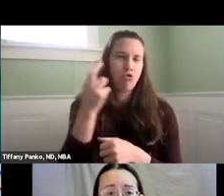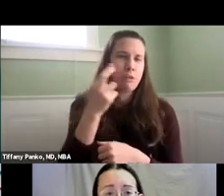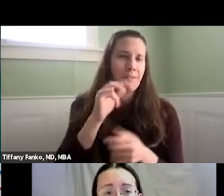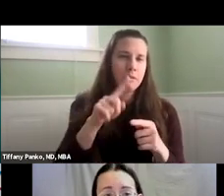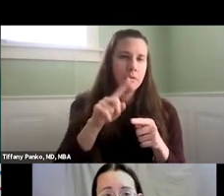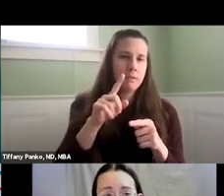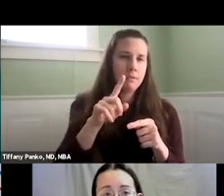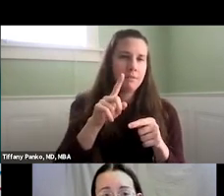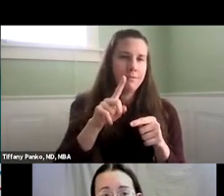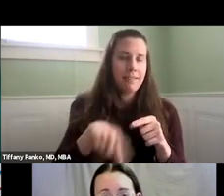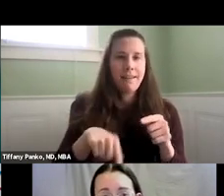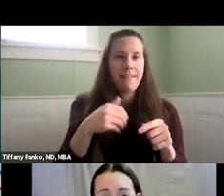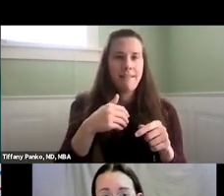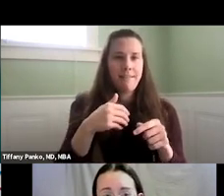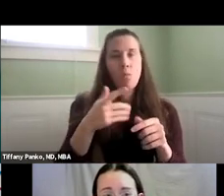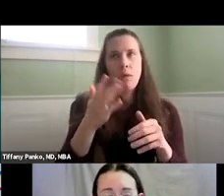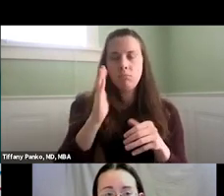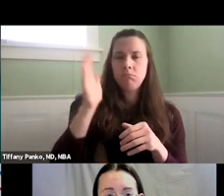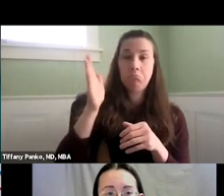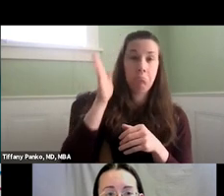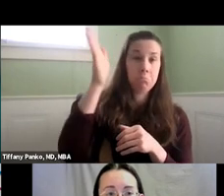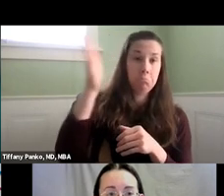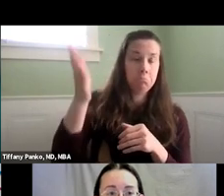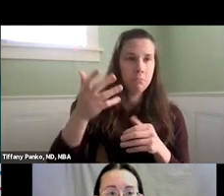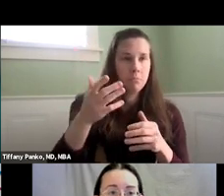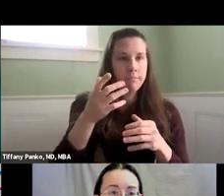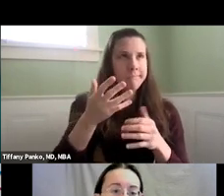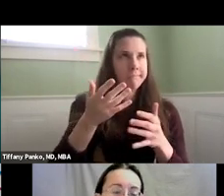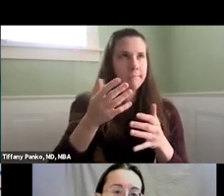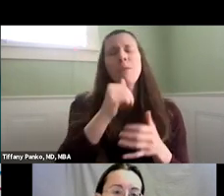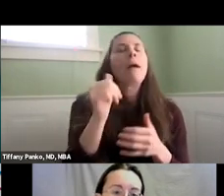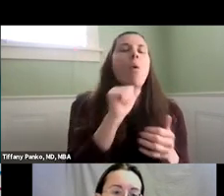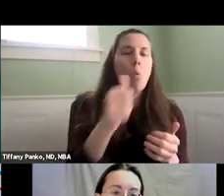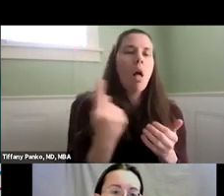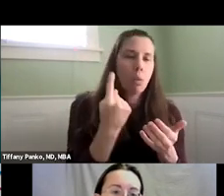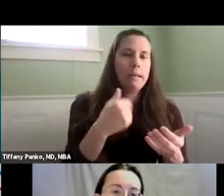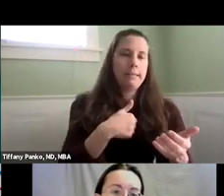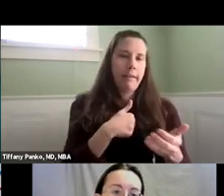people who are interested in becoming healthcare practitioners.